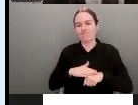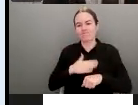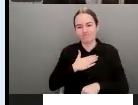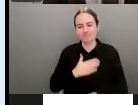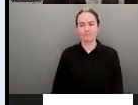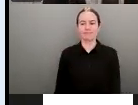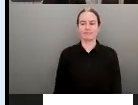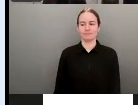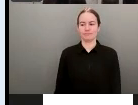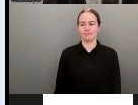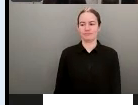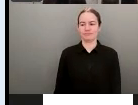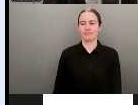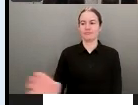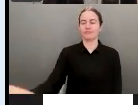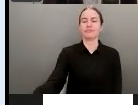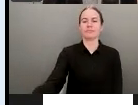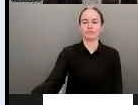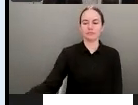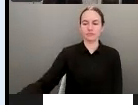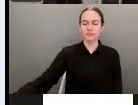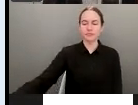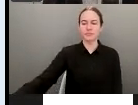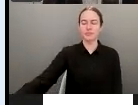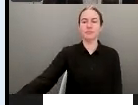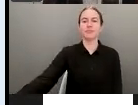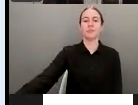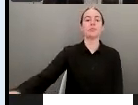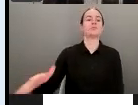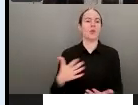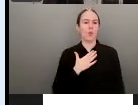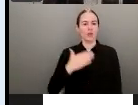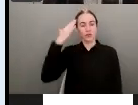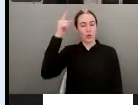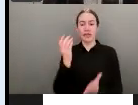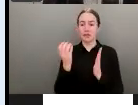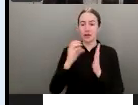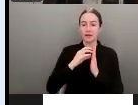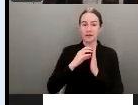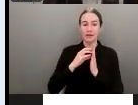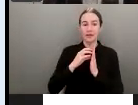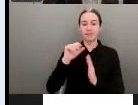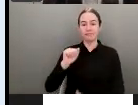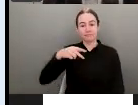"Is this app accessible", is the talk -